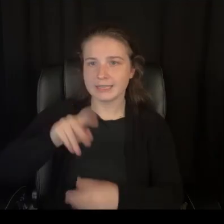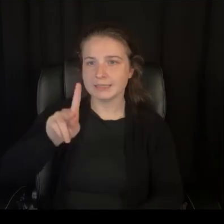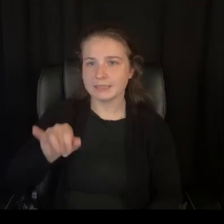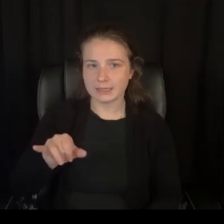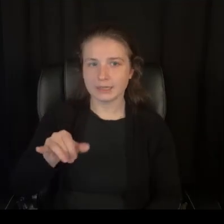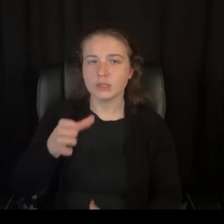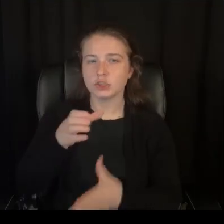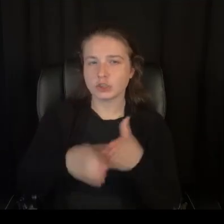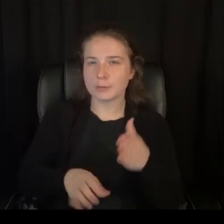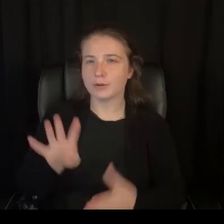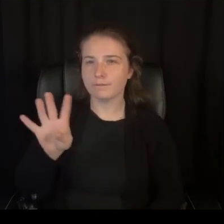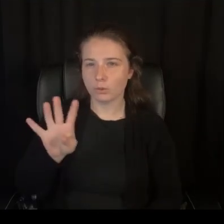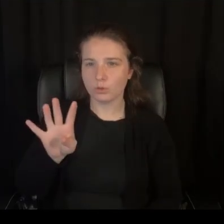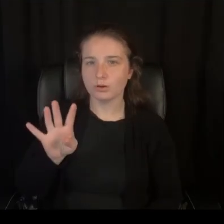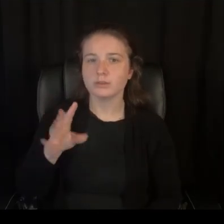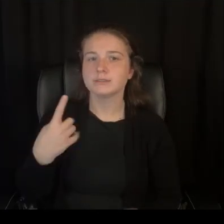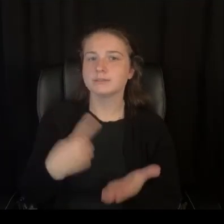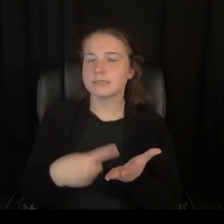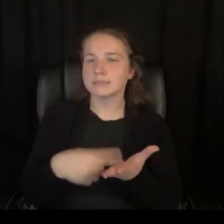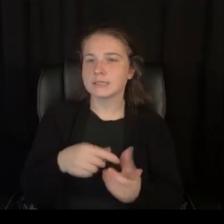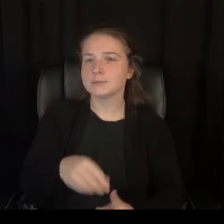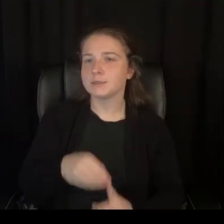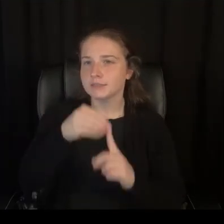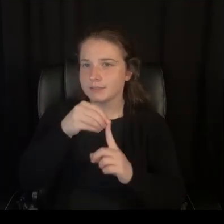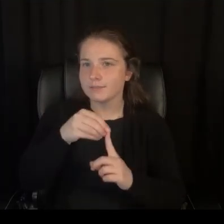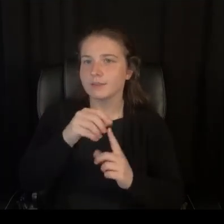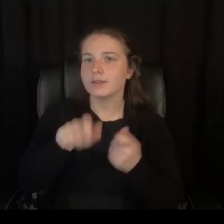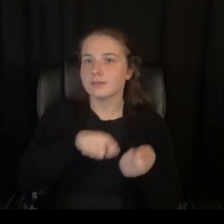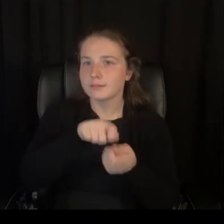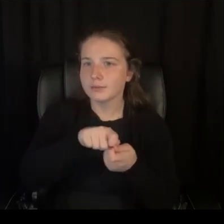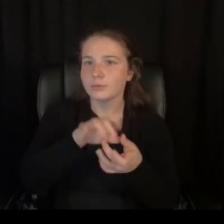Chapter 4 provides specific information on the use of service animals.